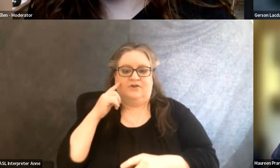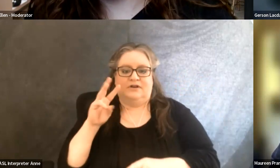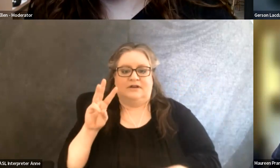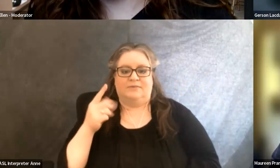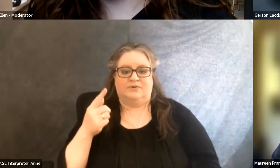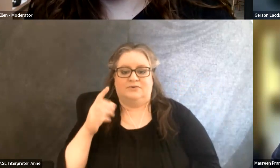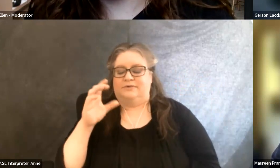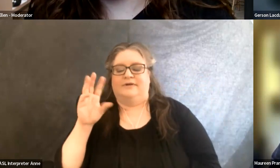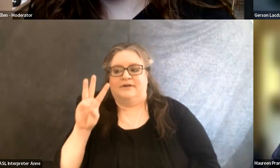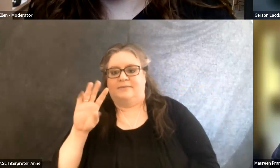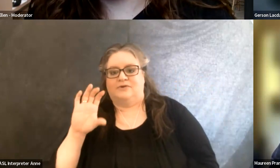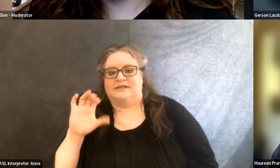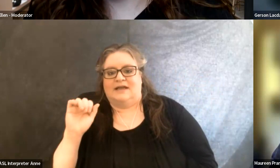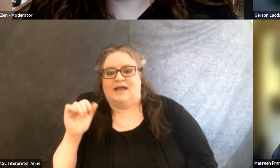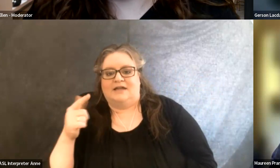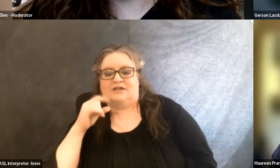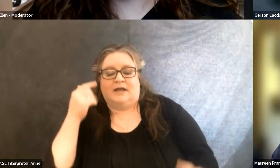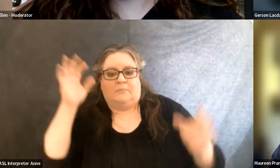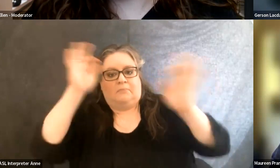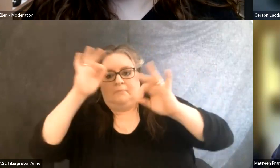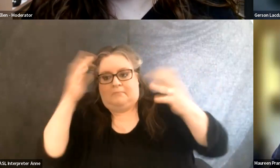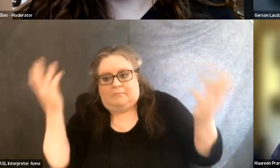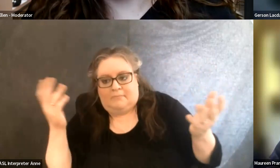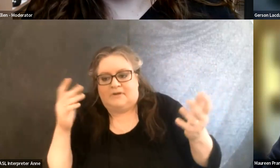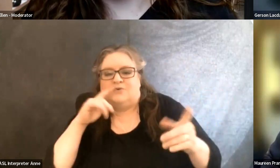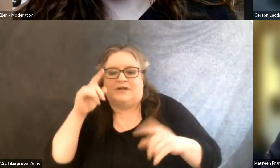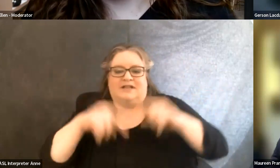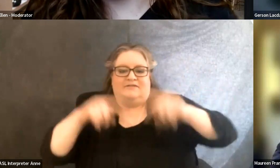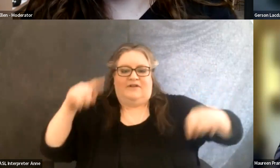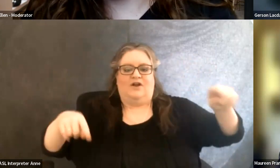and they really don't know anything, so it really varies.